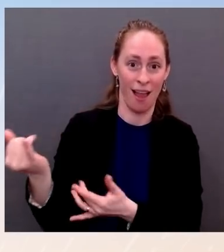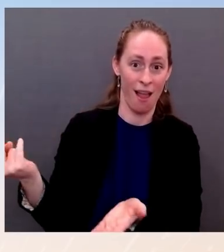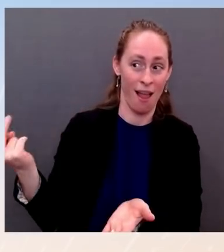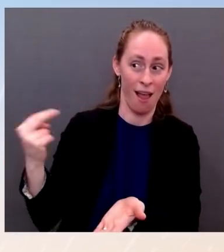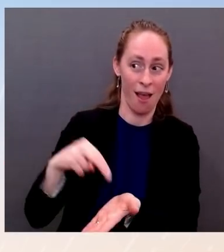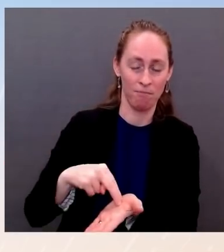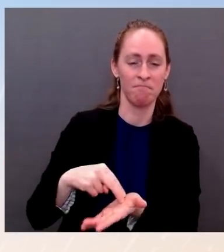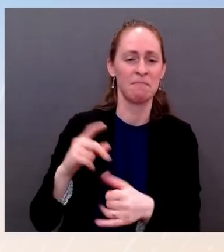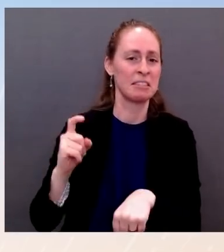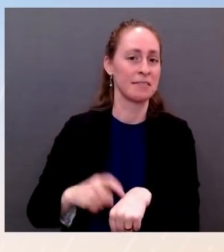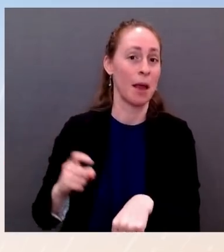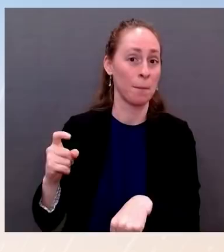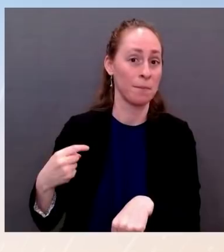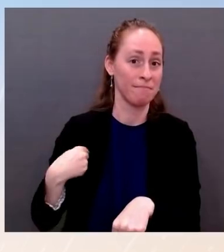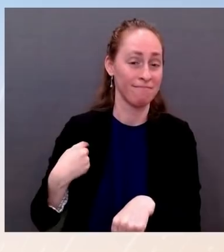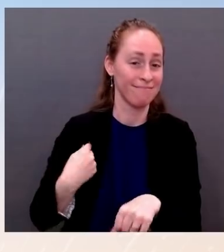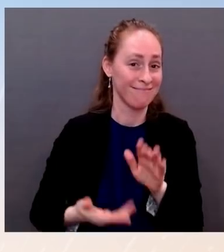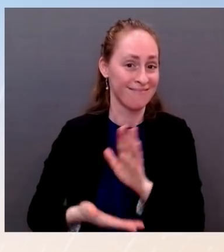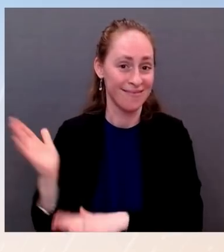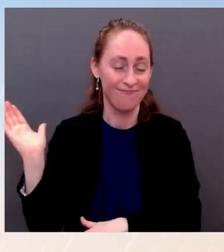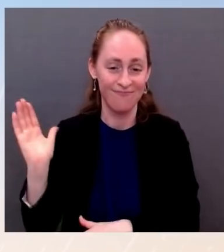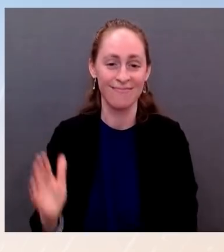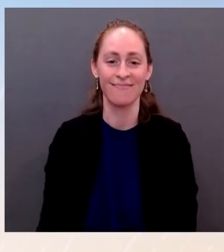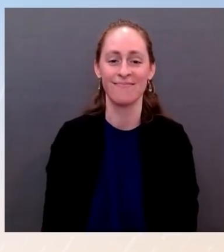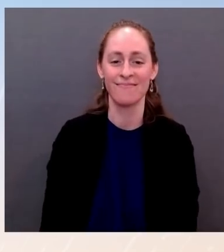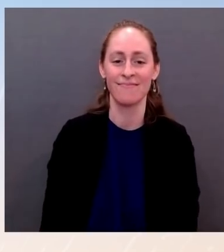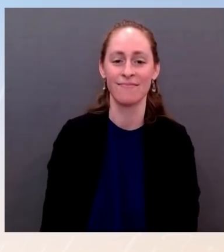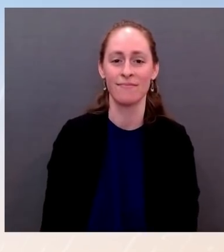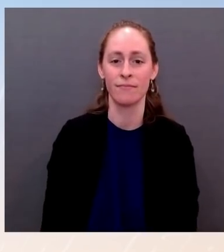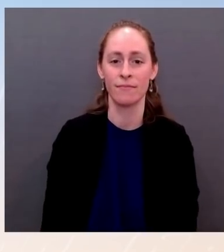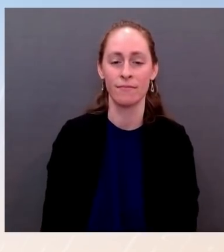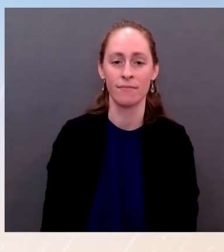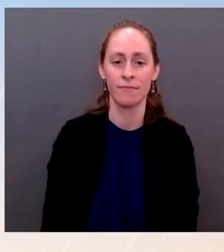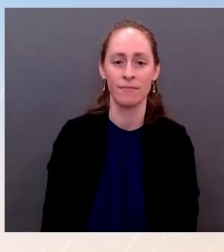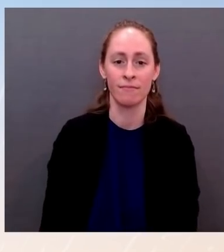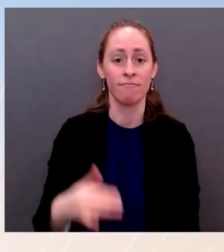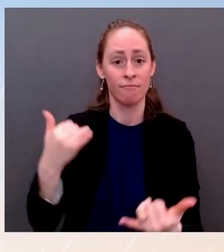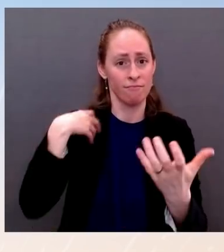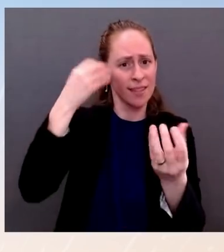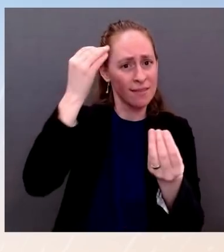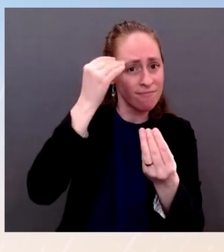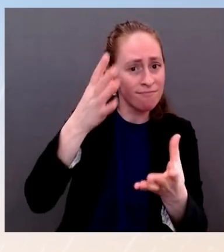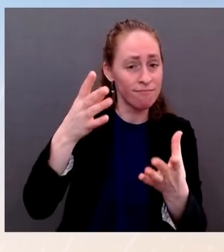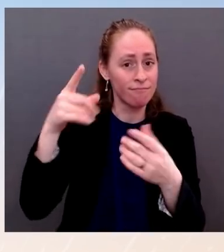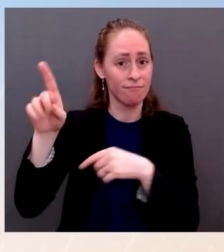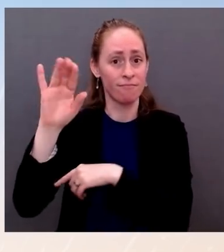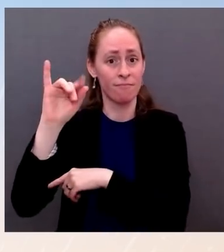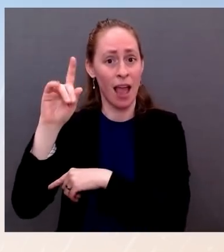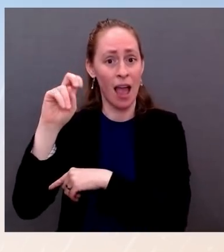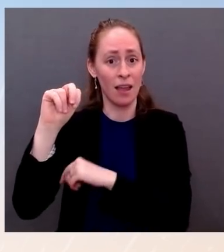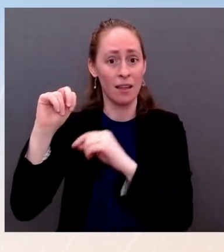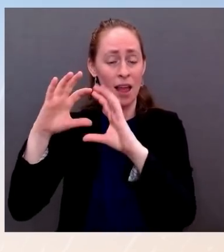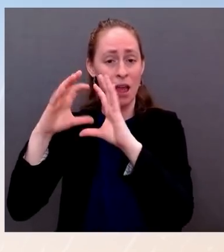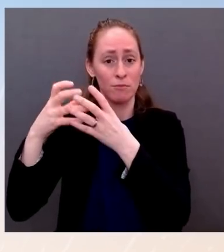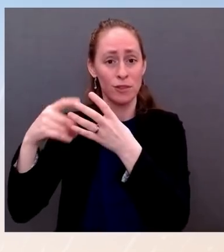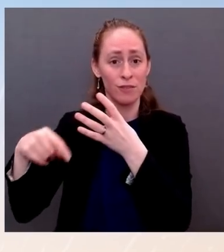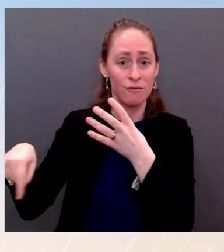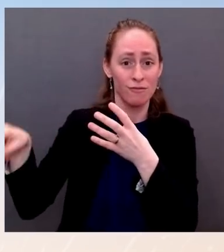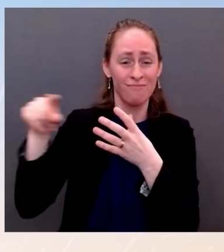has confidence in us and in the West. We are 50 percent-plus of global GDP.